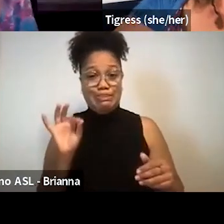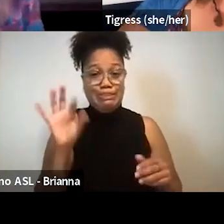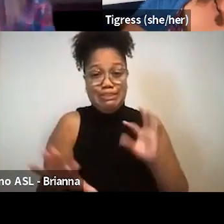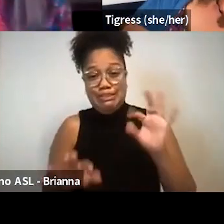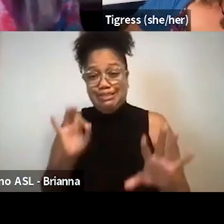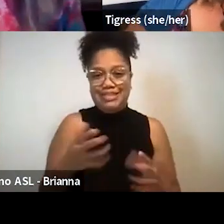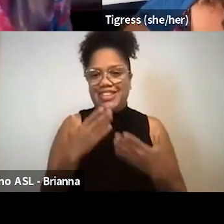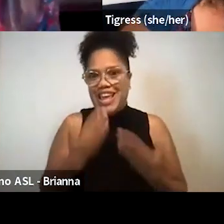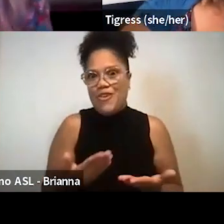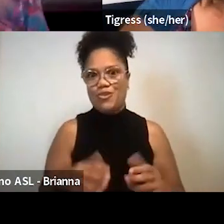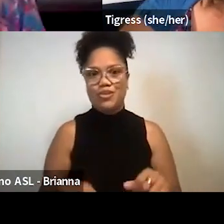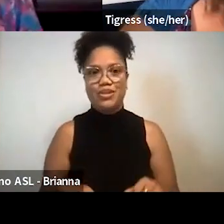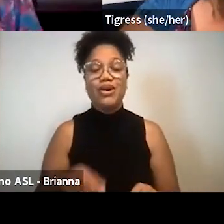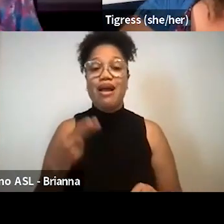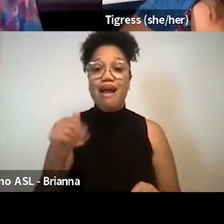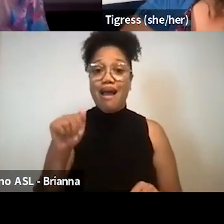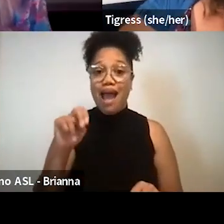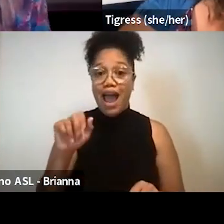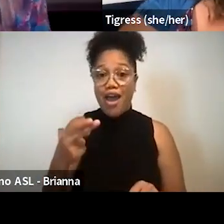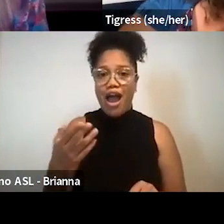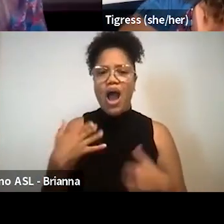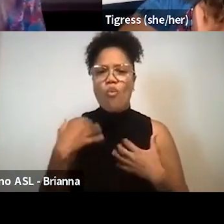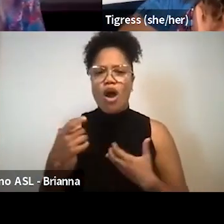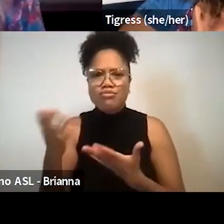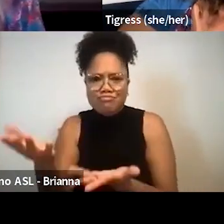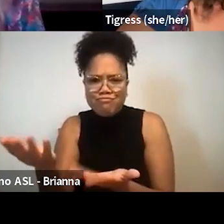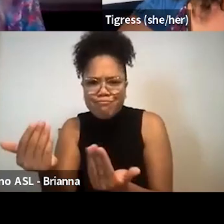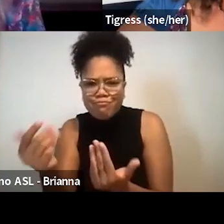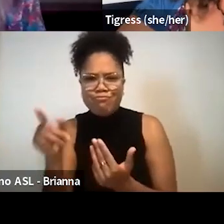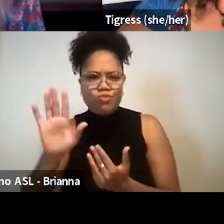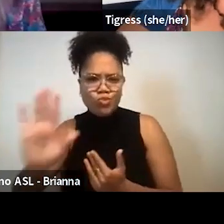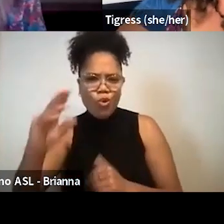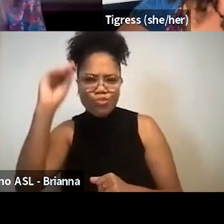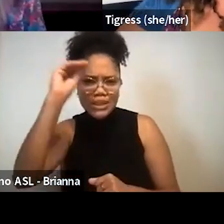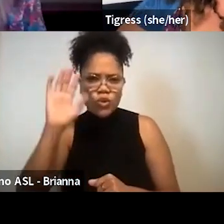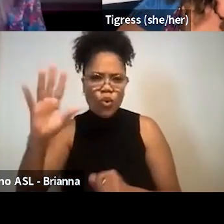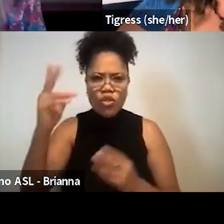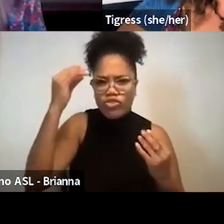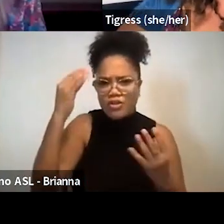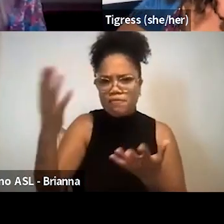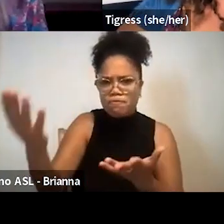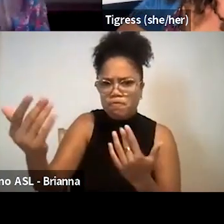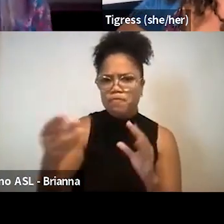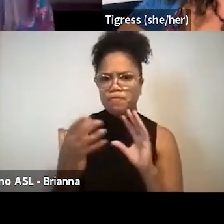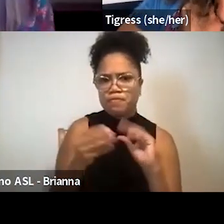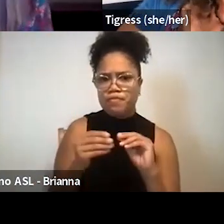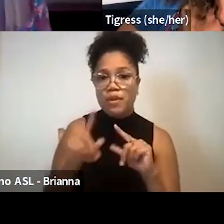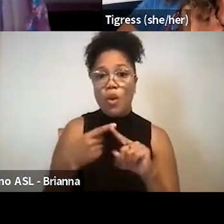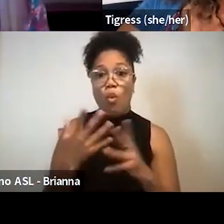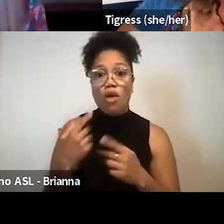I'd like to bring Hanna's voice into the conversation and just want to see Hannah. If you have anything, any thoughts about what the Dove folks have been sharing so far?